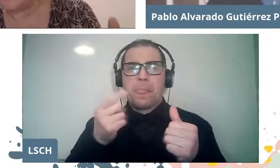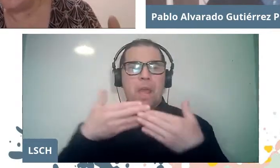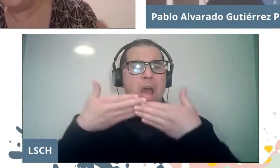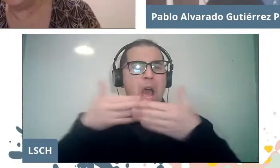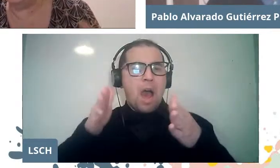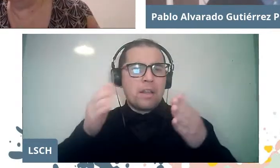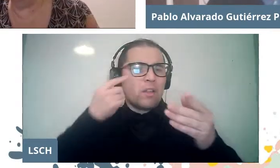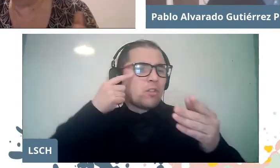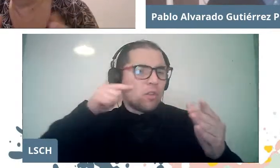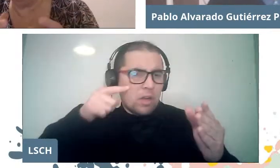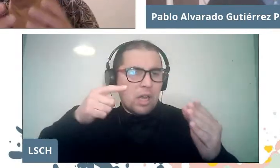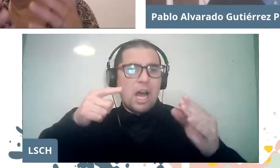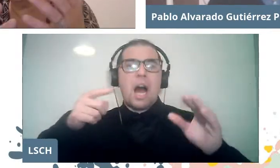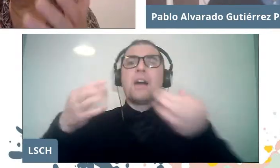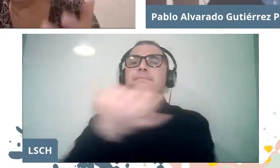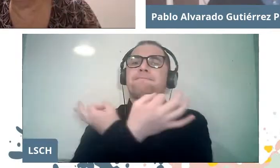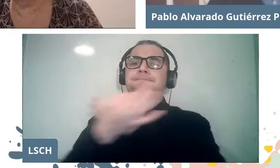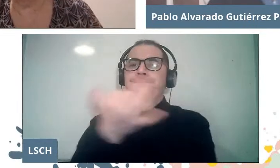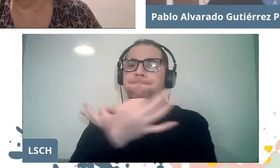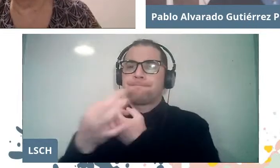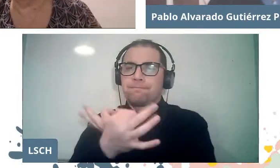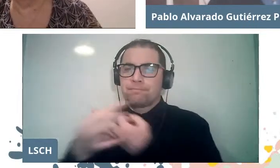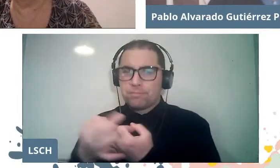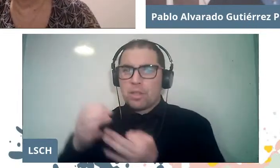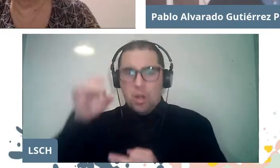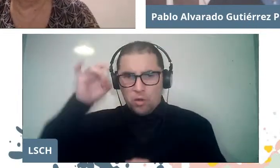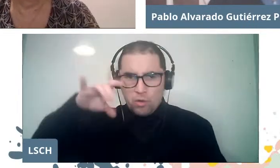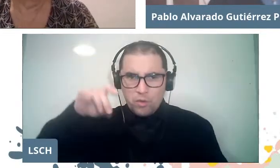to a kind of knowledge about the symphony